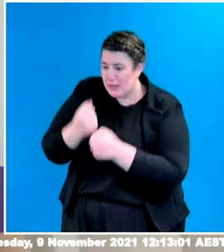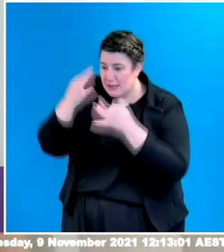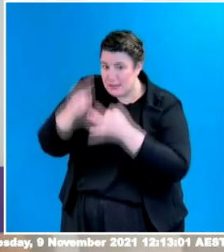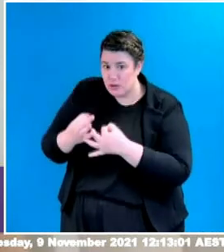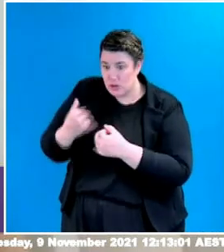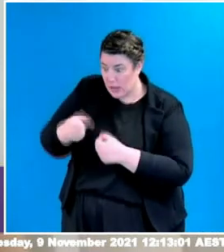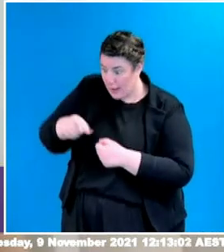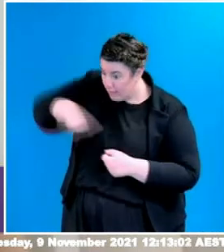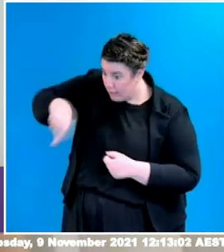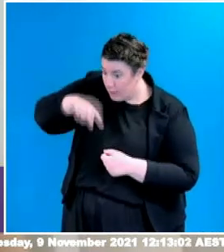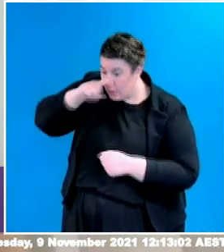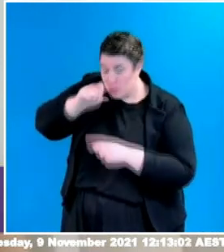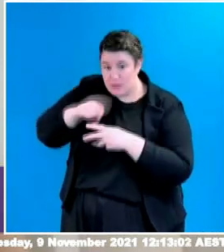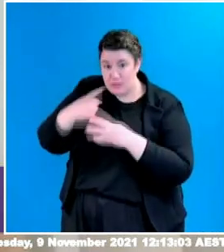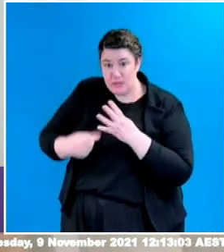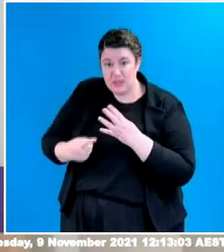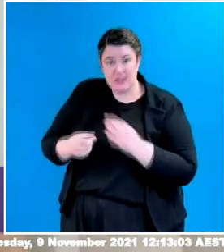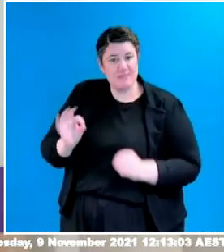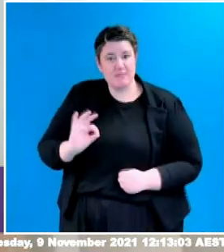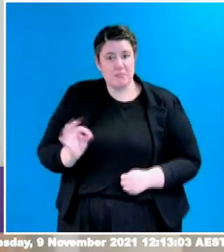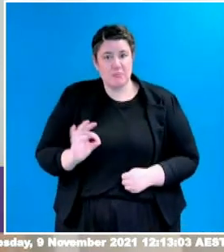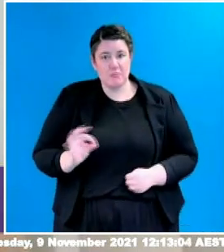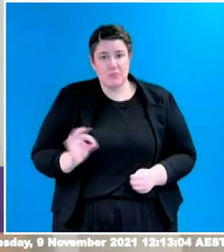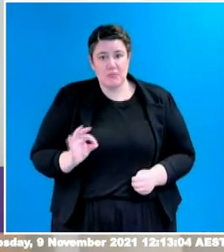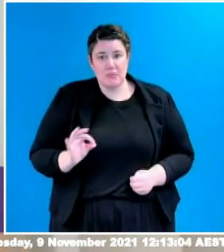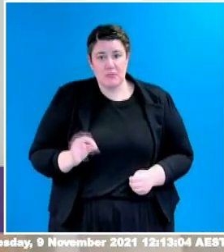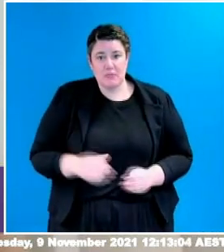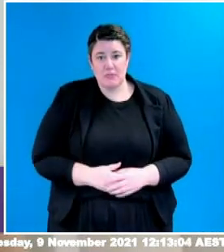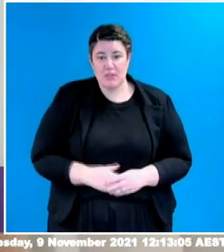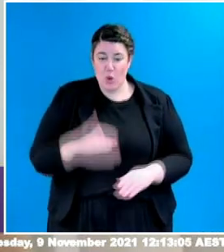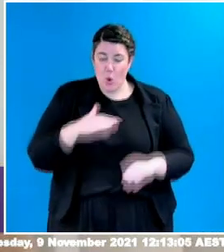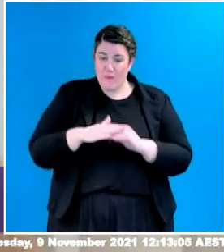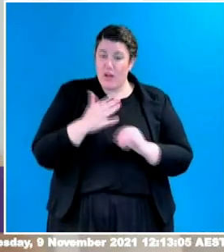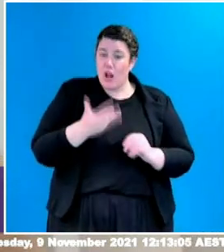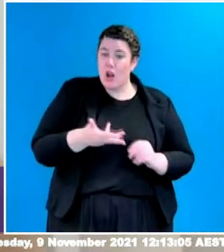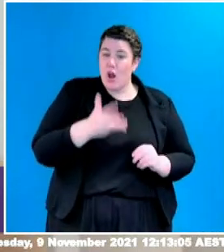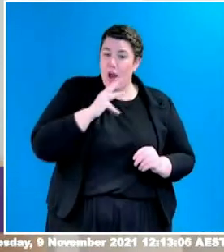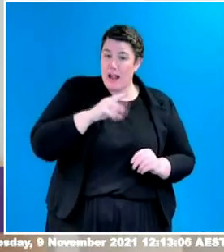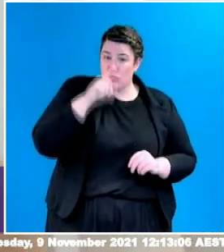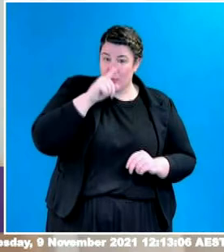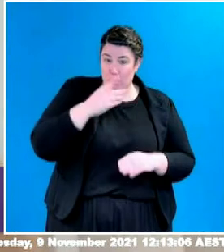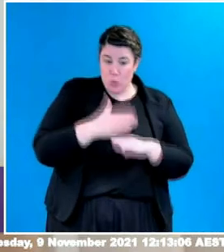There are over 900 parliamentarians in Australia,